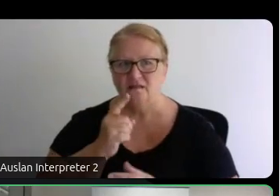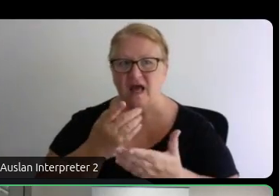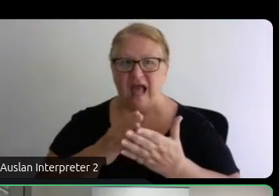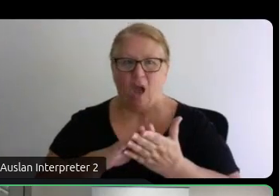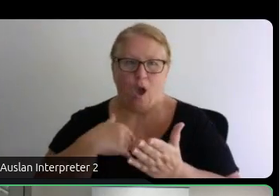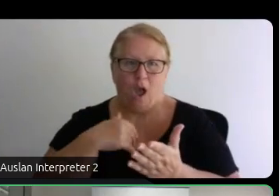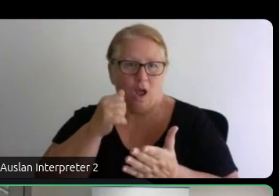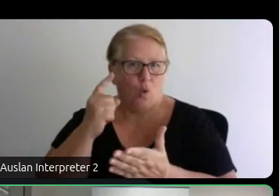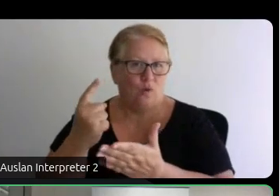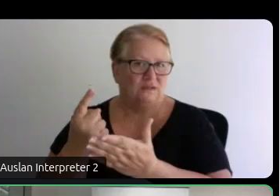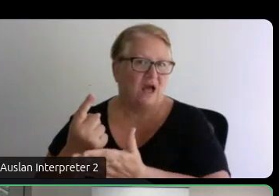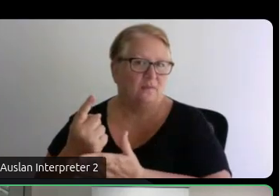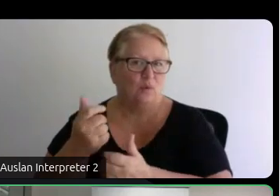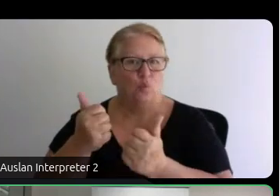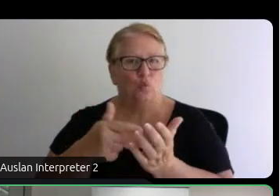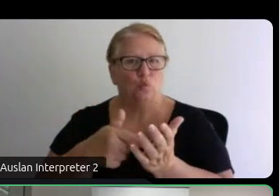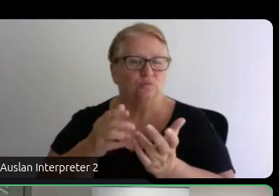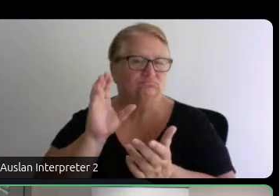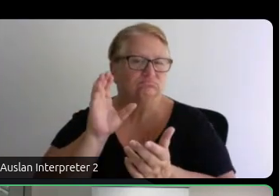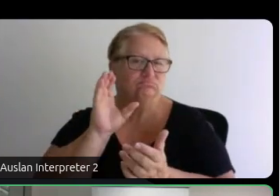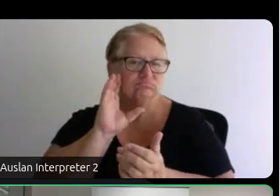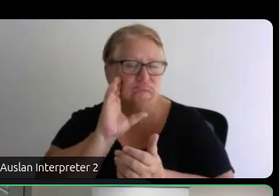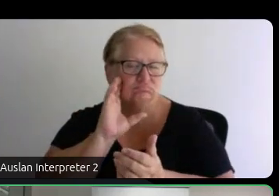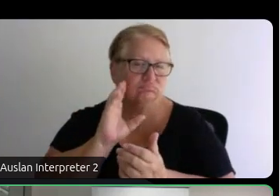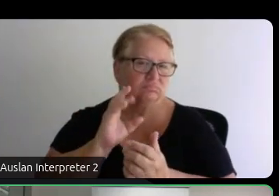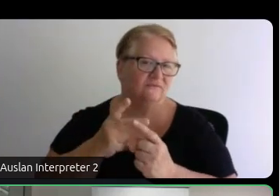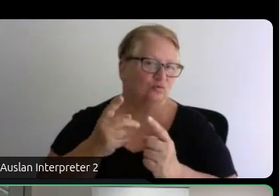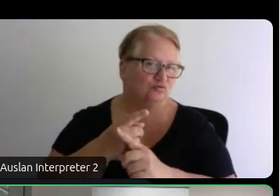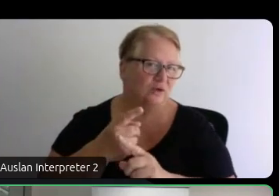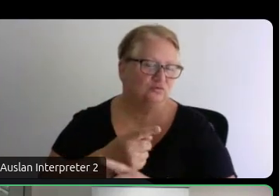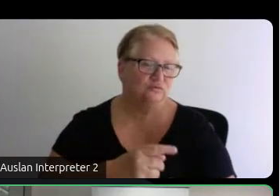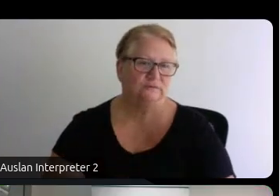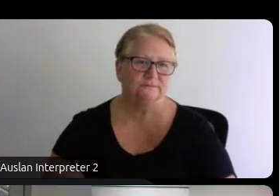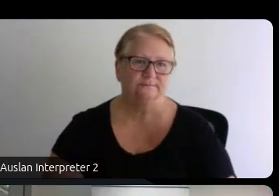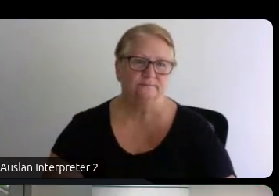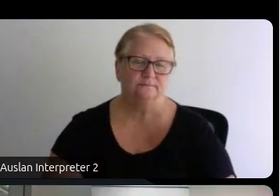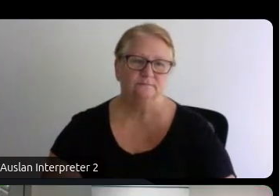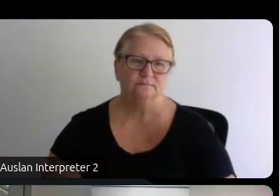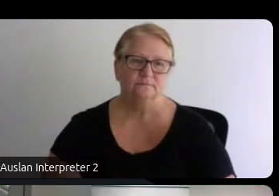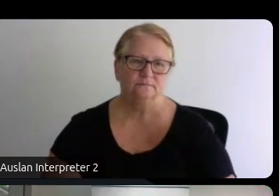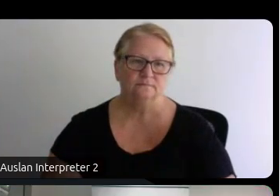good to keep your header around especially as these changes are rolling out. Um and look yeah,